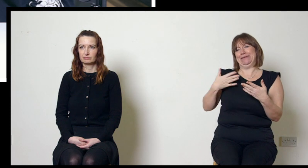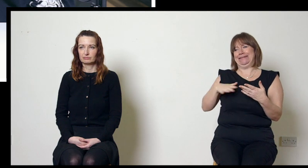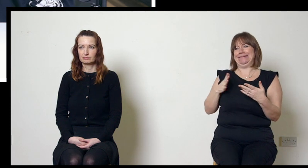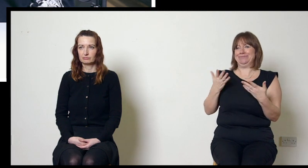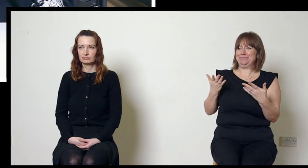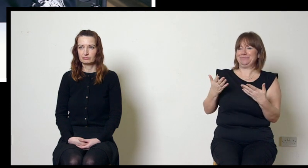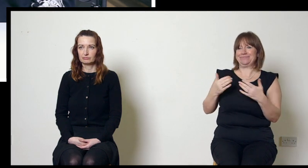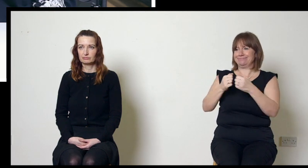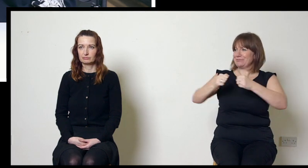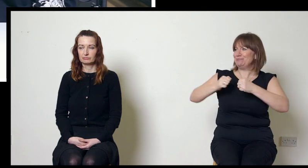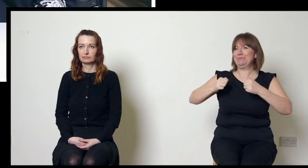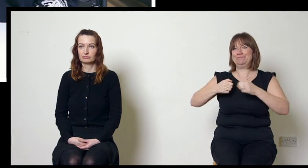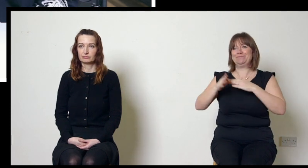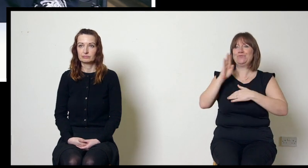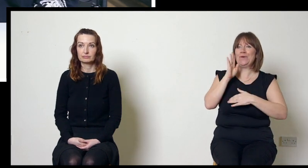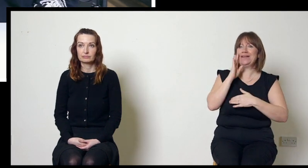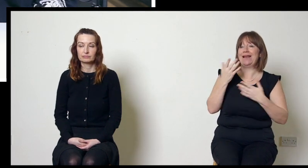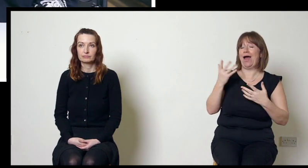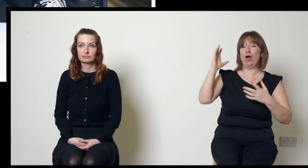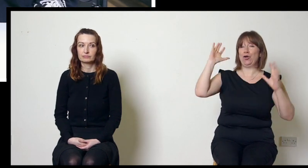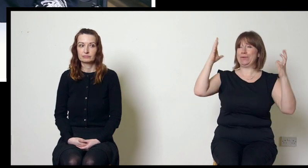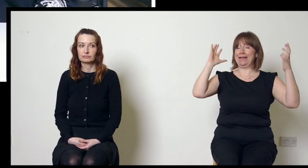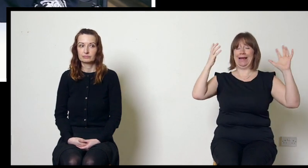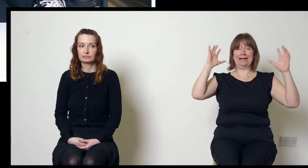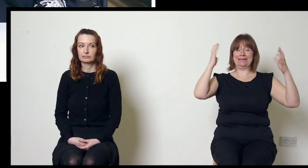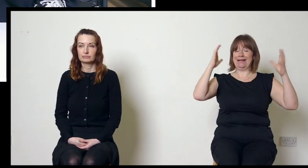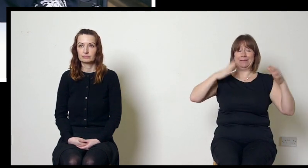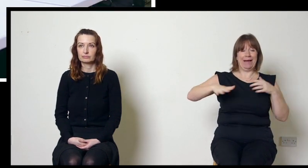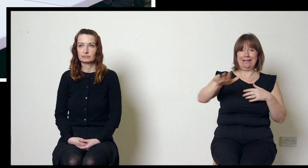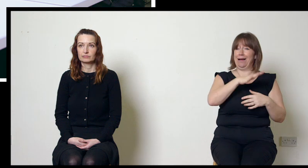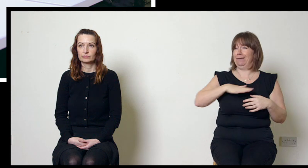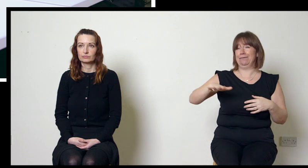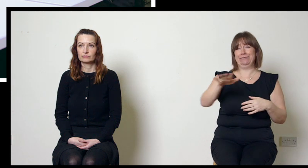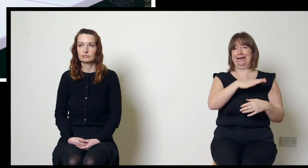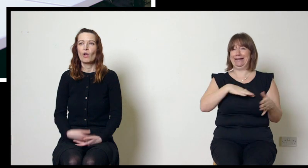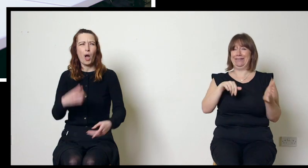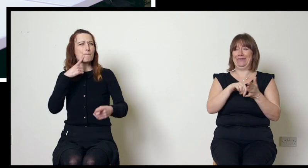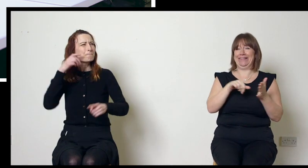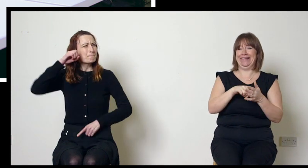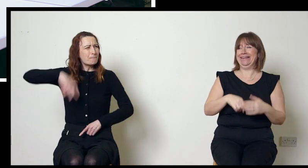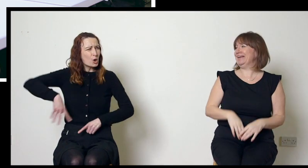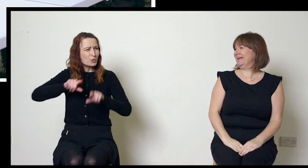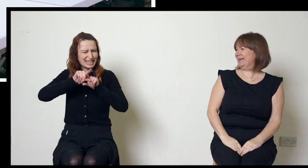Yeah. Acoustics as well in spaces can be really difficult acoustics, Pooh sticks? Pooh sticks! Let’s not go there Julie!